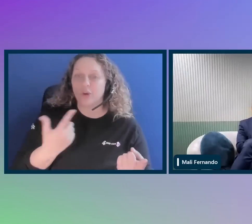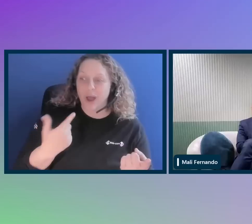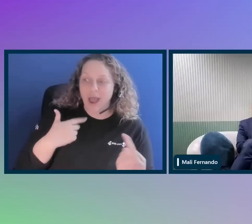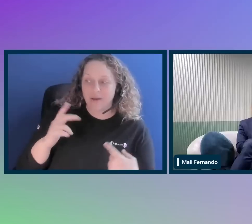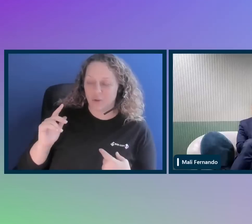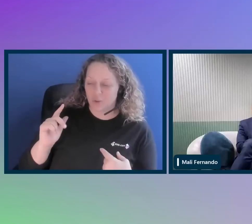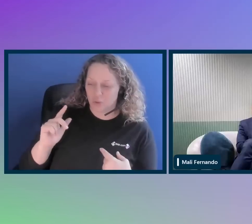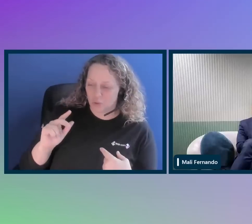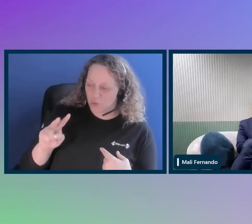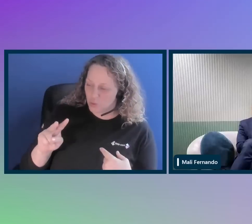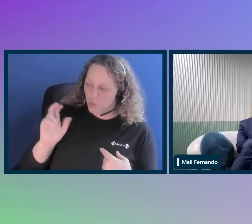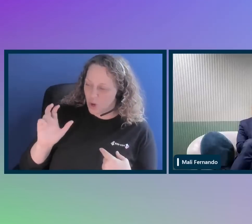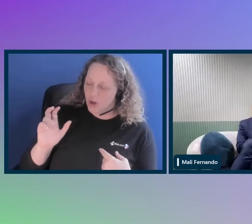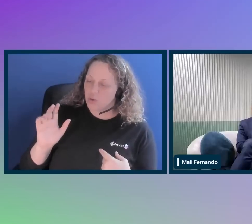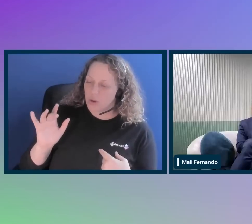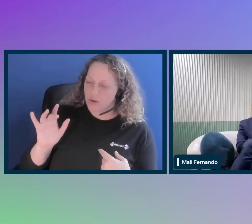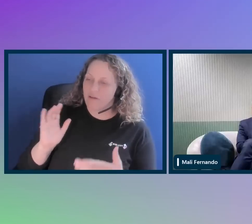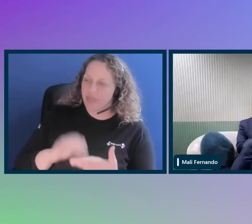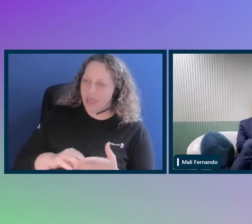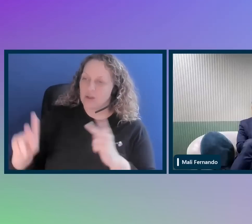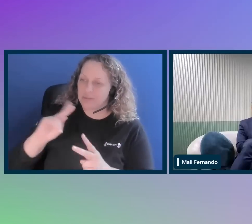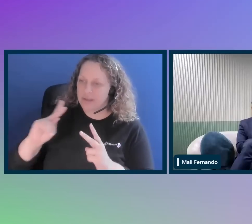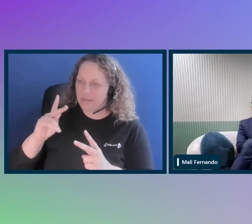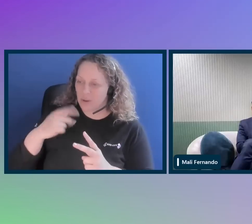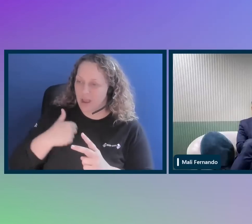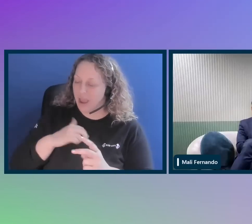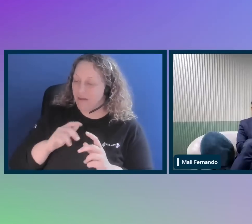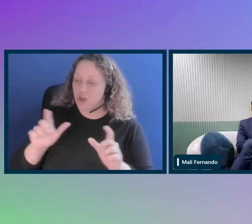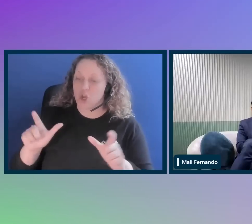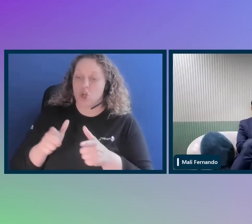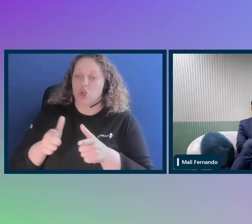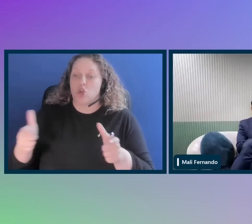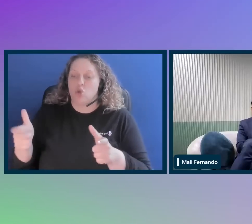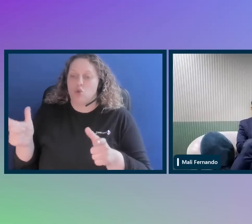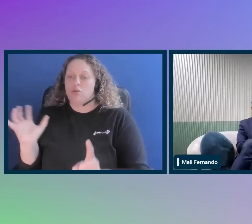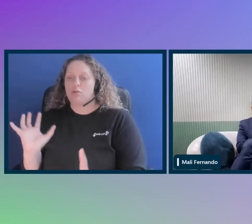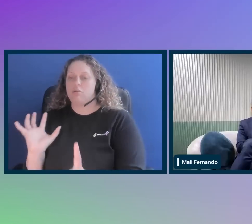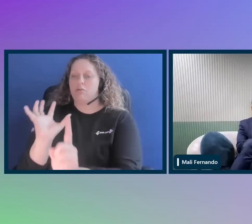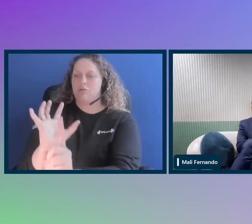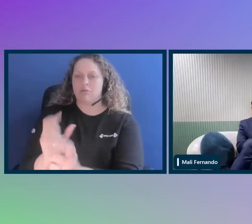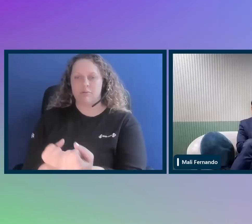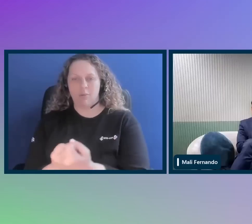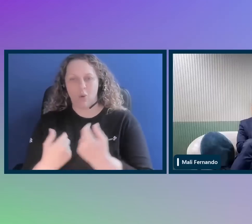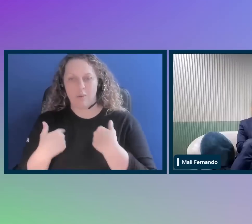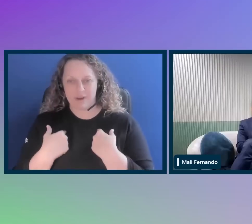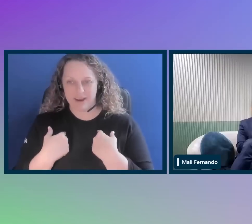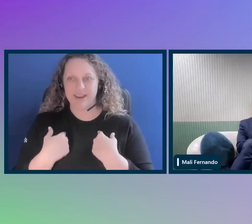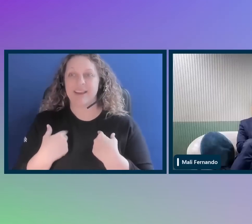because I have an entire organization backing me, and I think for any sort of head of digital accessibility,